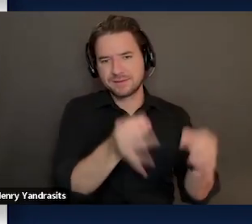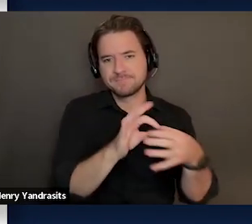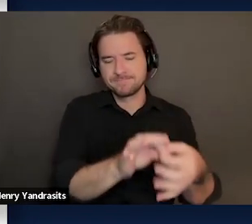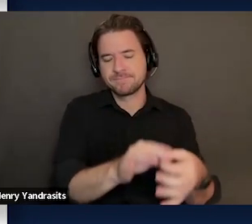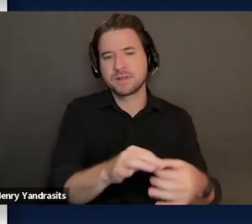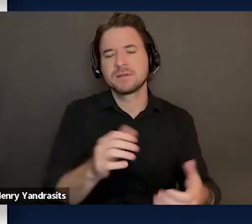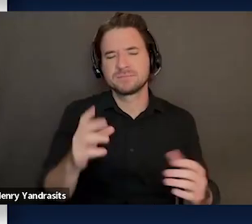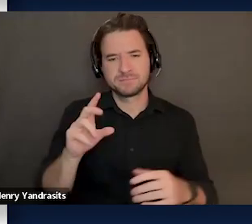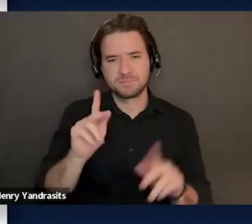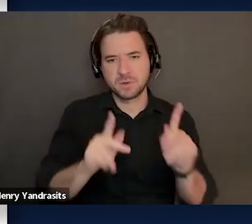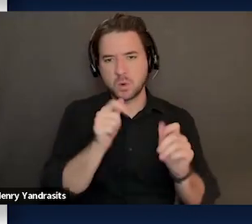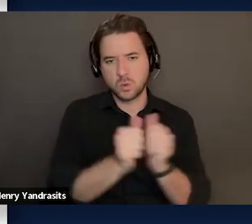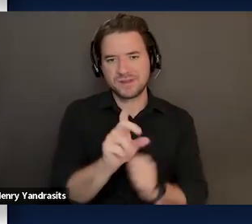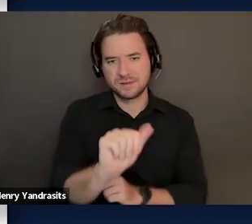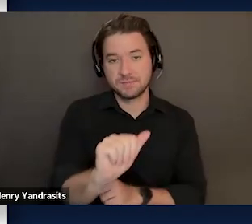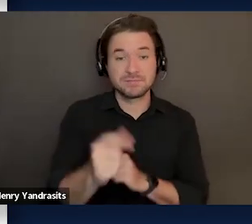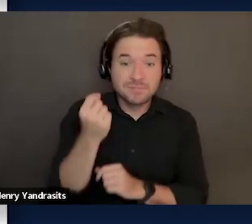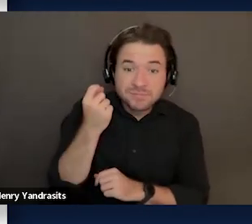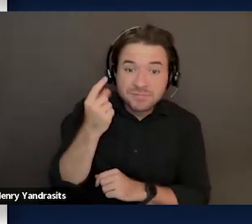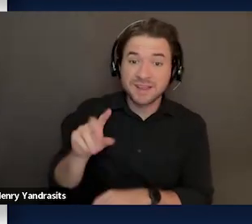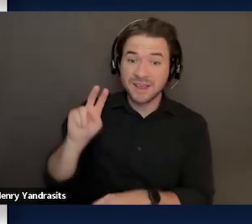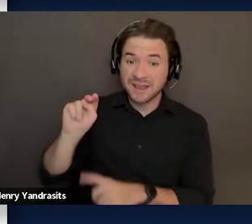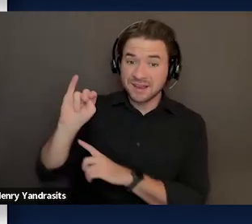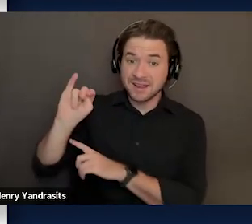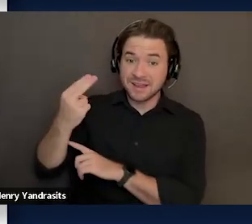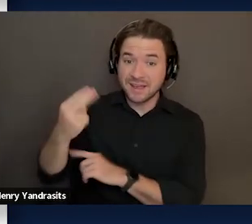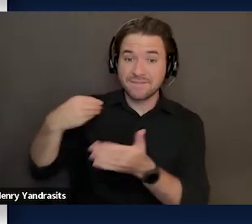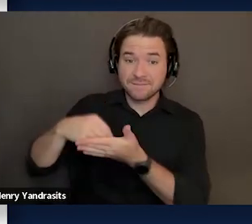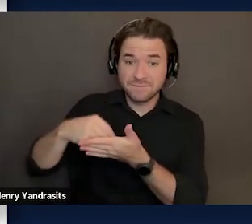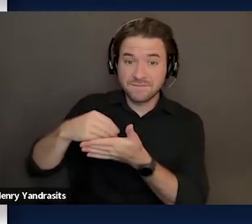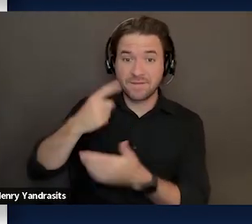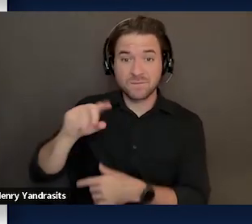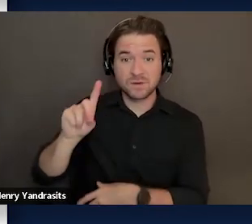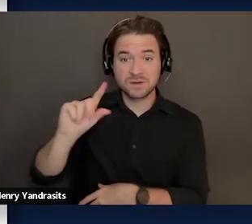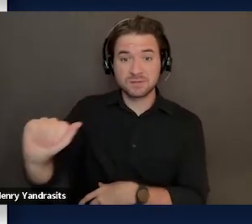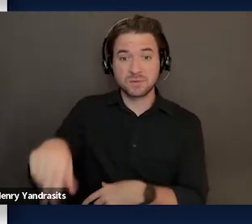So here, one piece of evidence the workgroup highlights is that NIH funding for disability-related research.